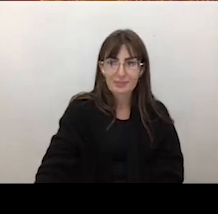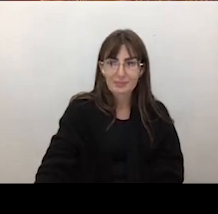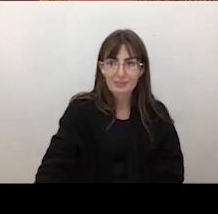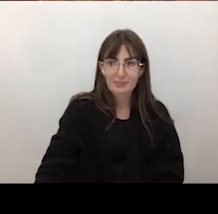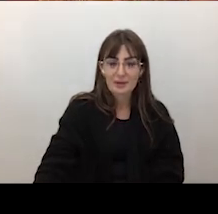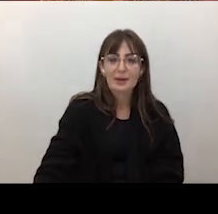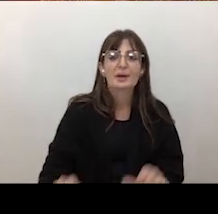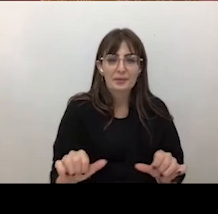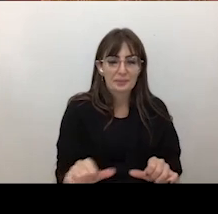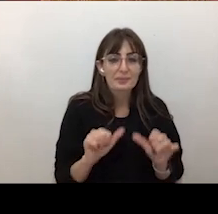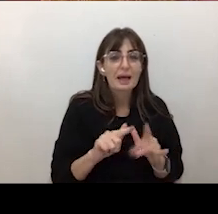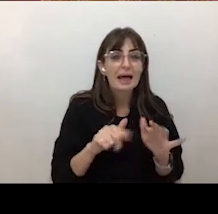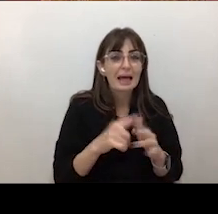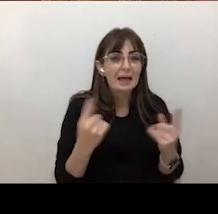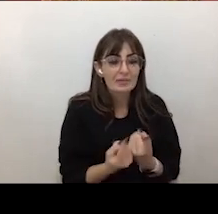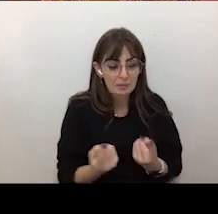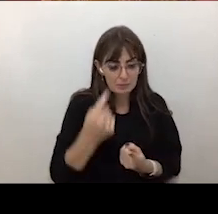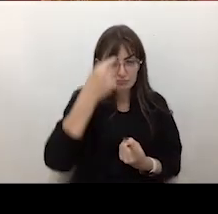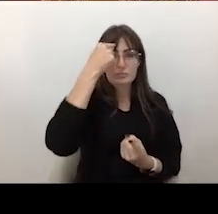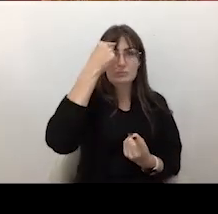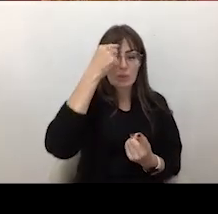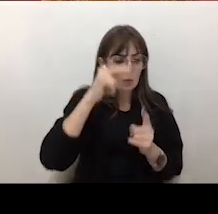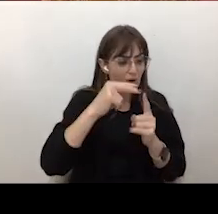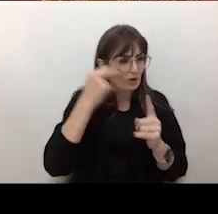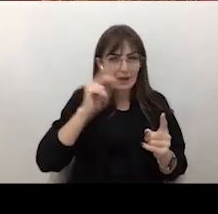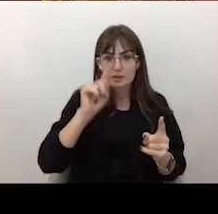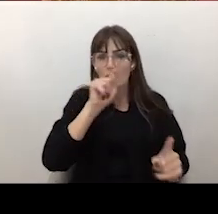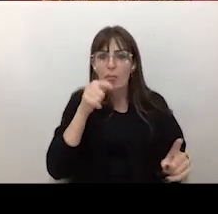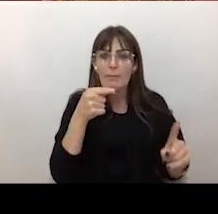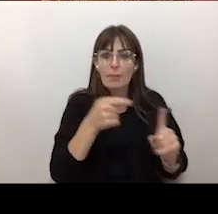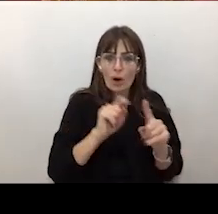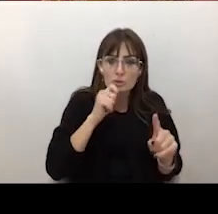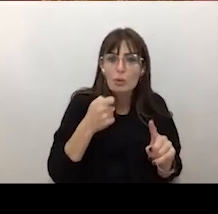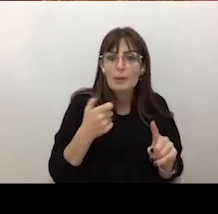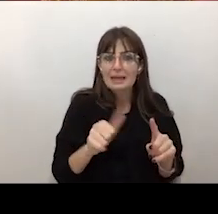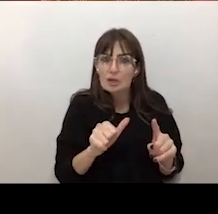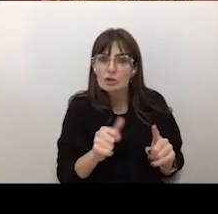If something has come up while reflecting on what the data points will be most useful for you,